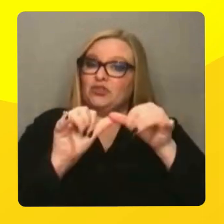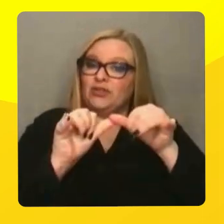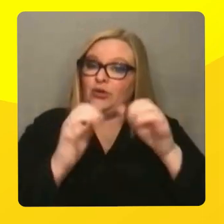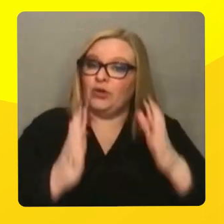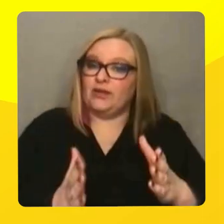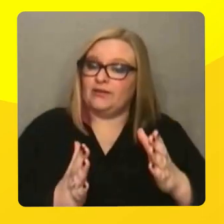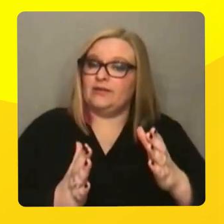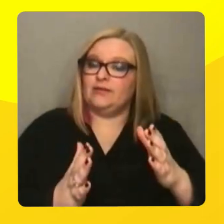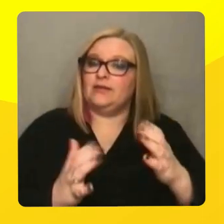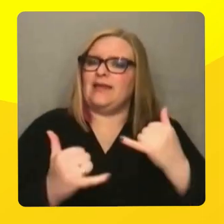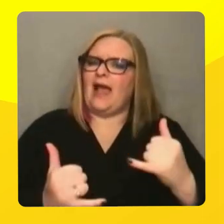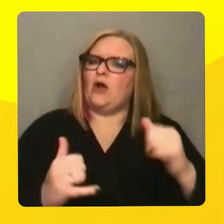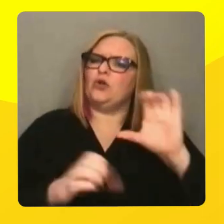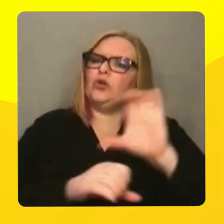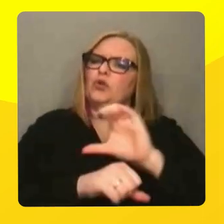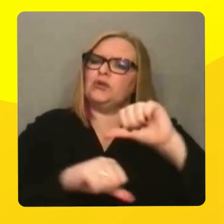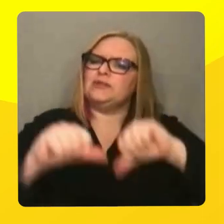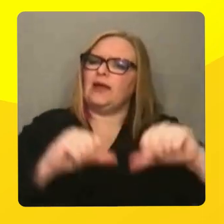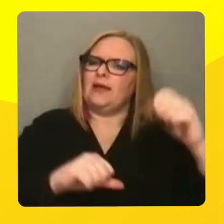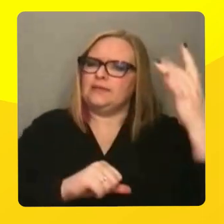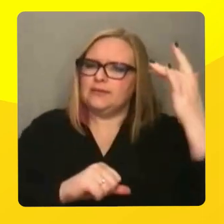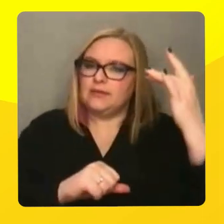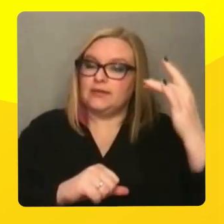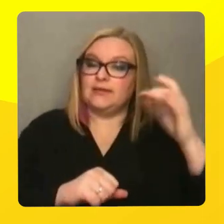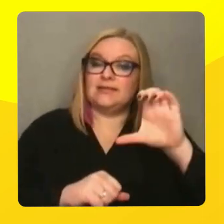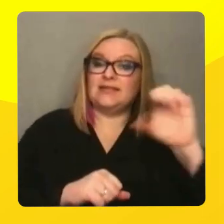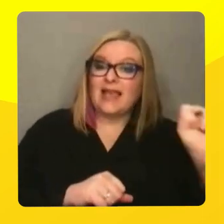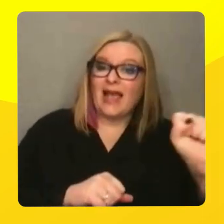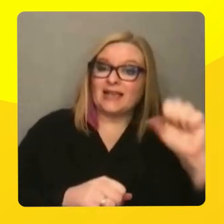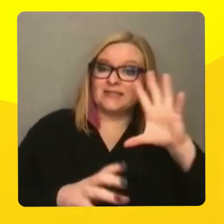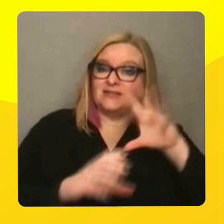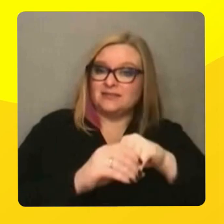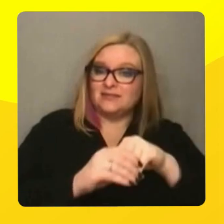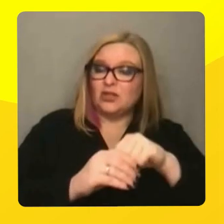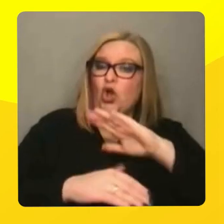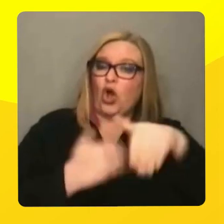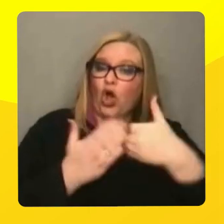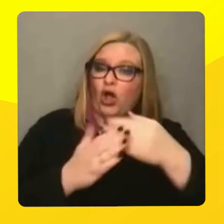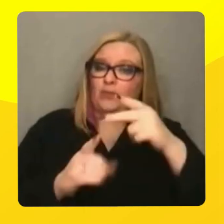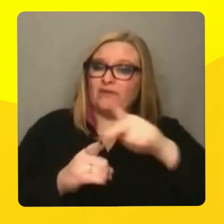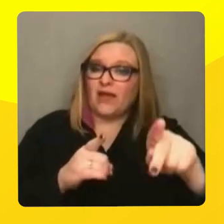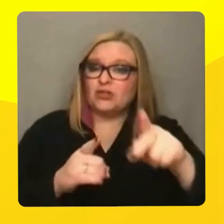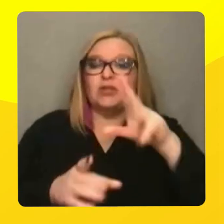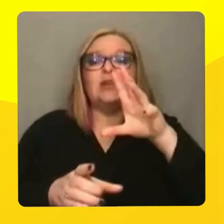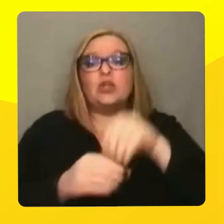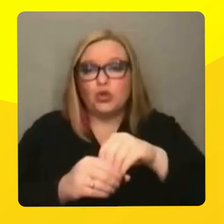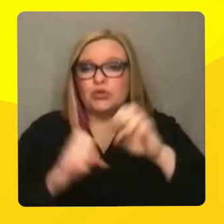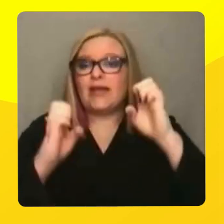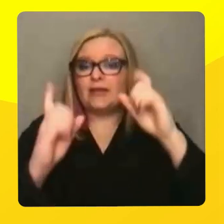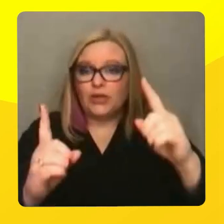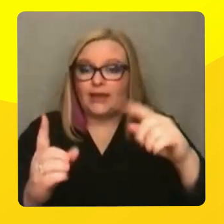CS is becoming part of every profession, including education. This means that we should teach computer